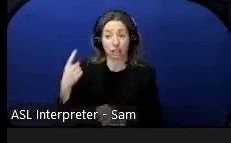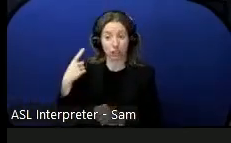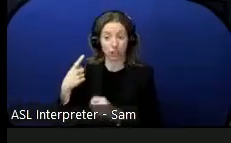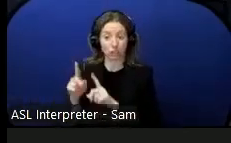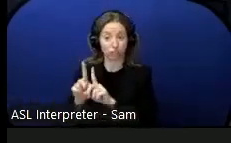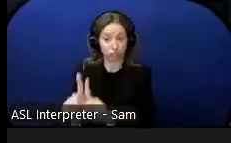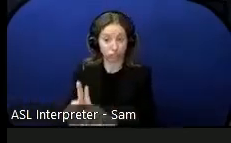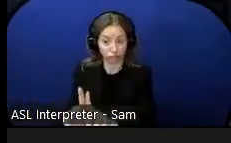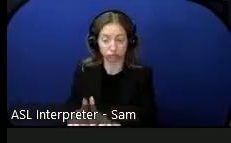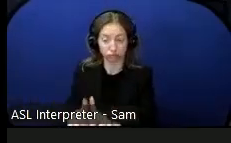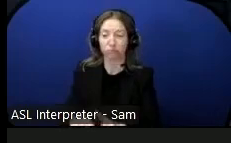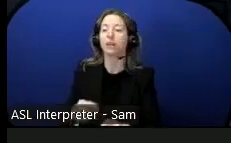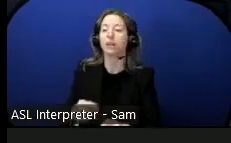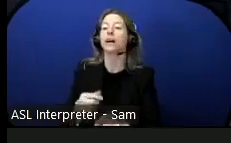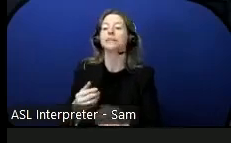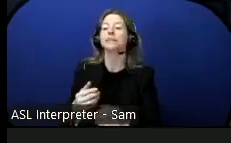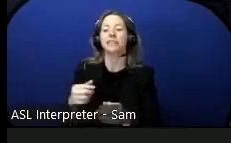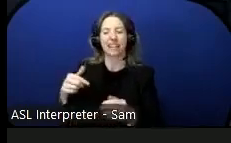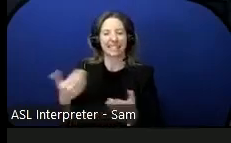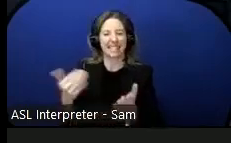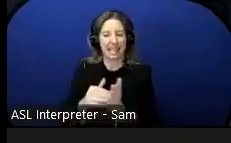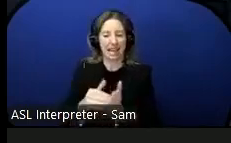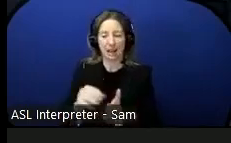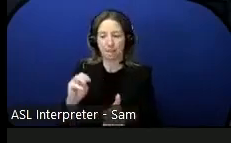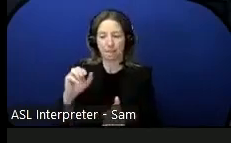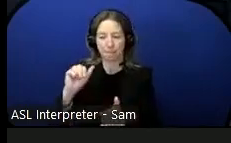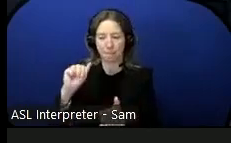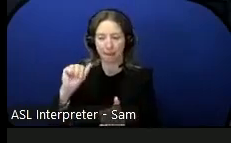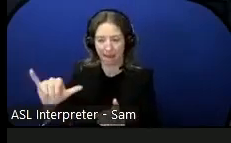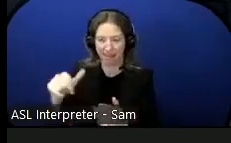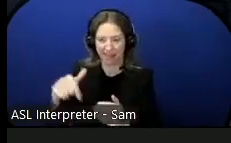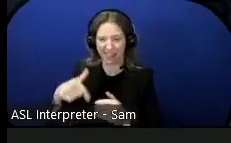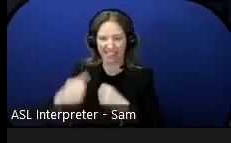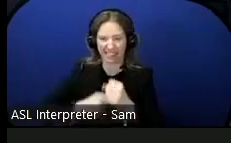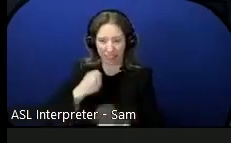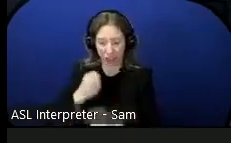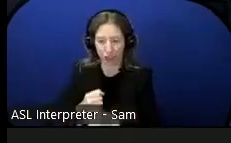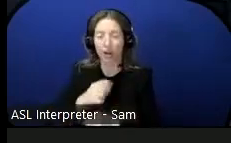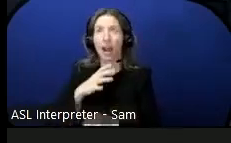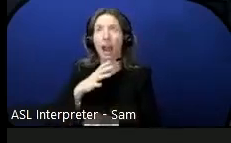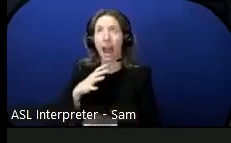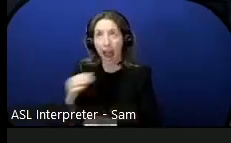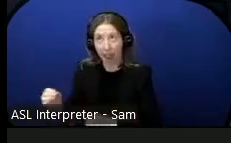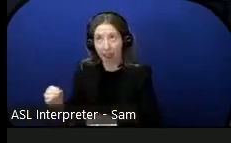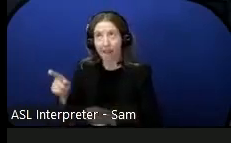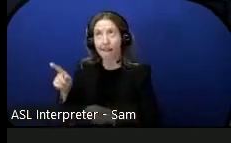at Open Source North at St. Thomas, and I cannot remember the date that is, so we're really glad